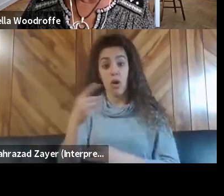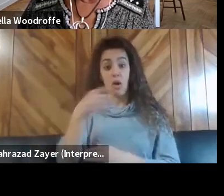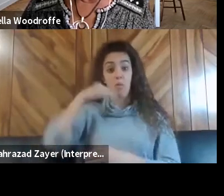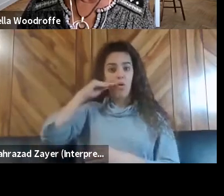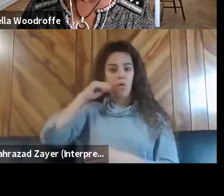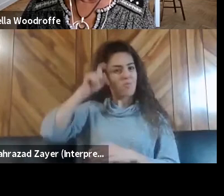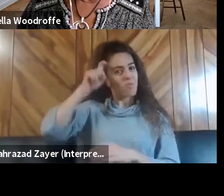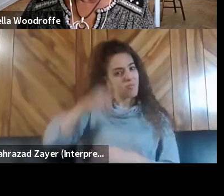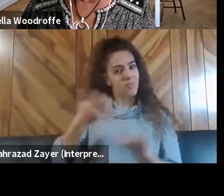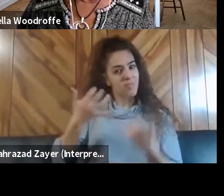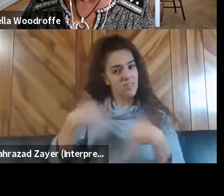So